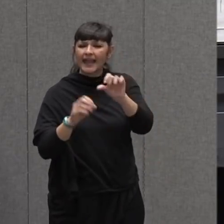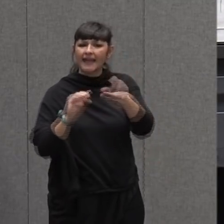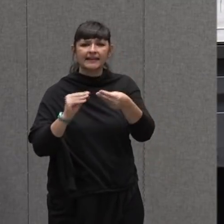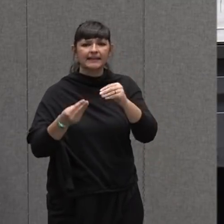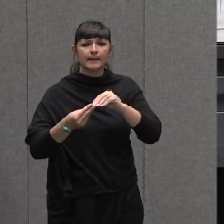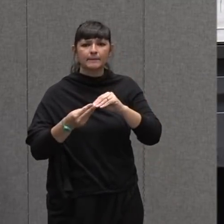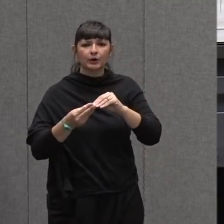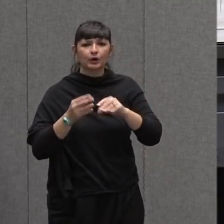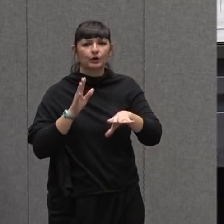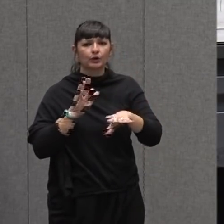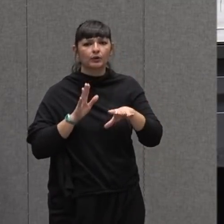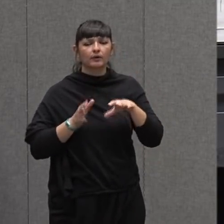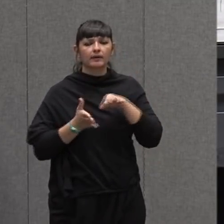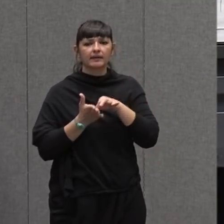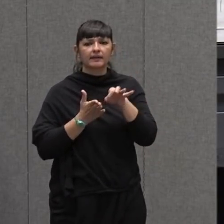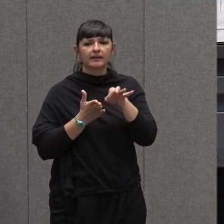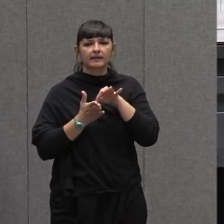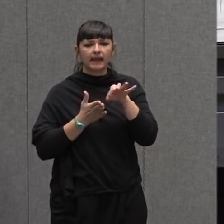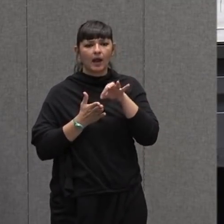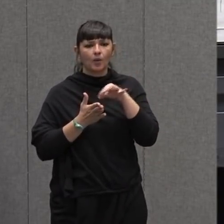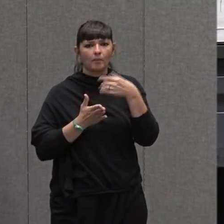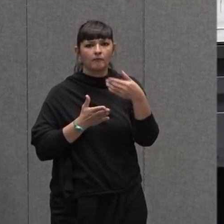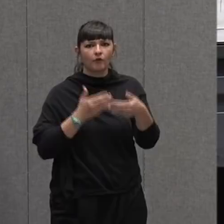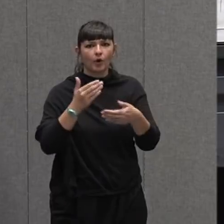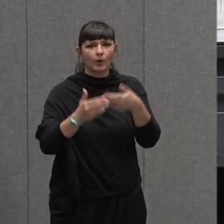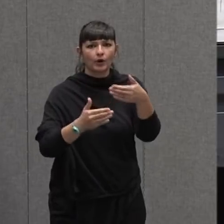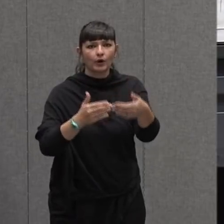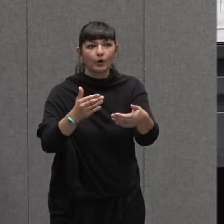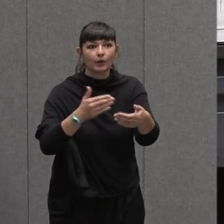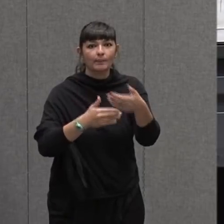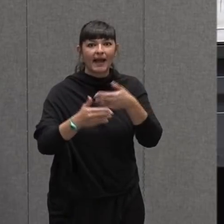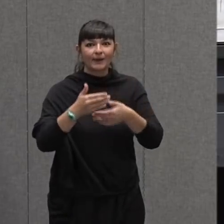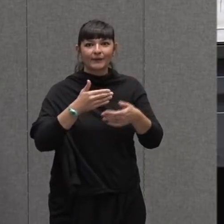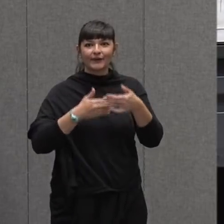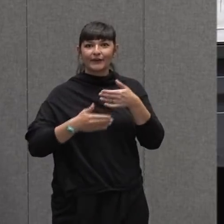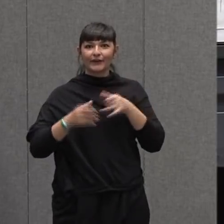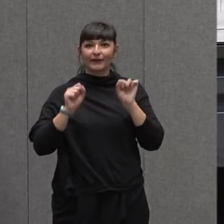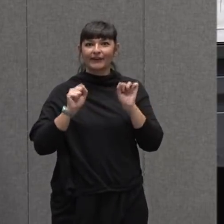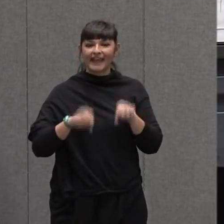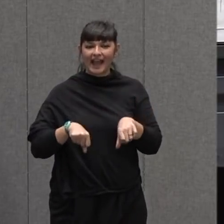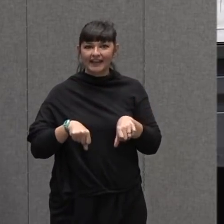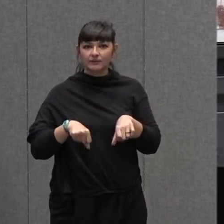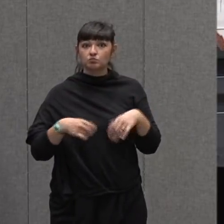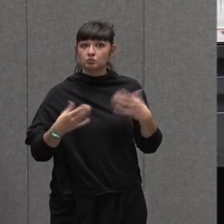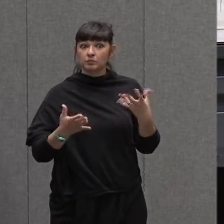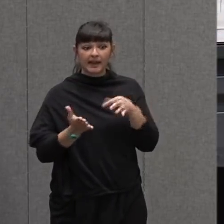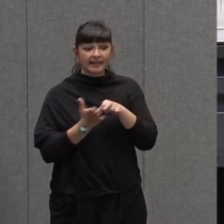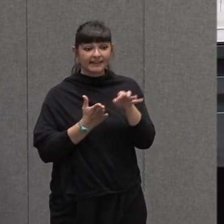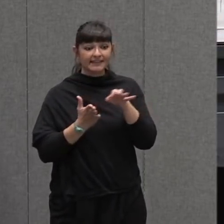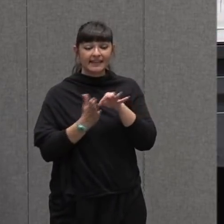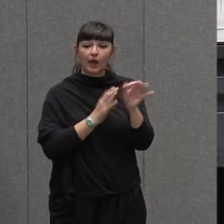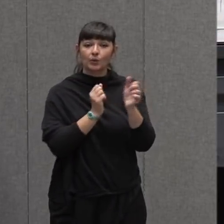And you can do this by counting to your pet by counting with a sibling, maybe counting with a grown up